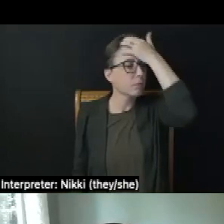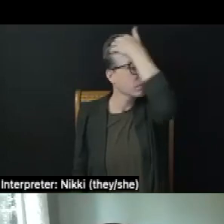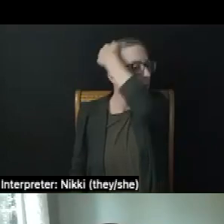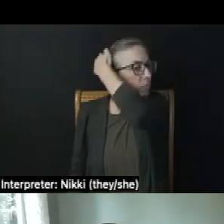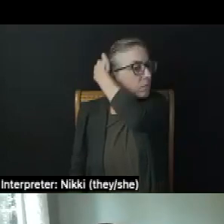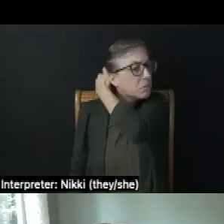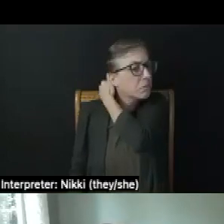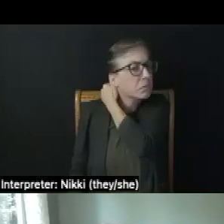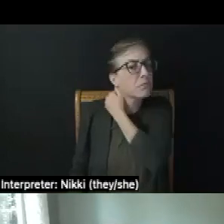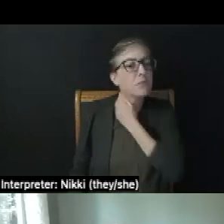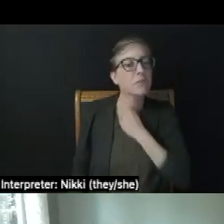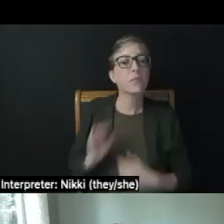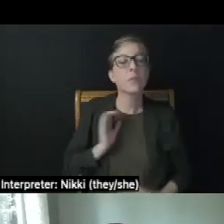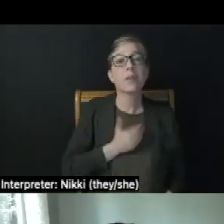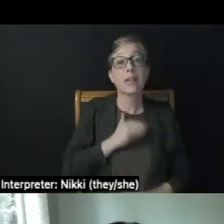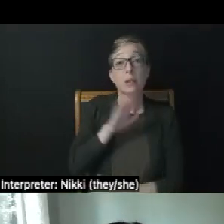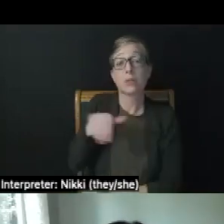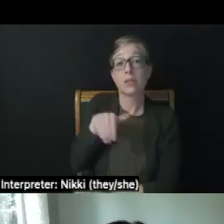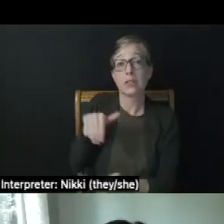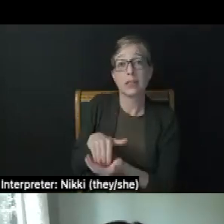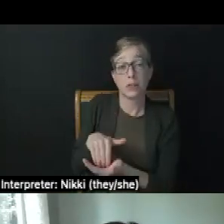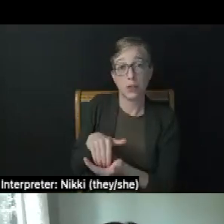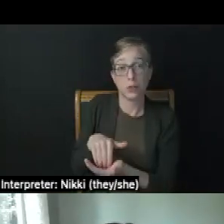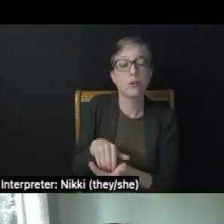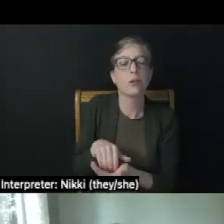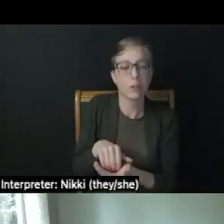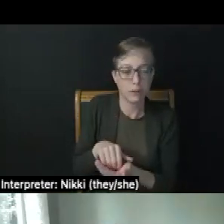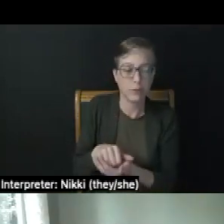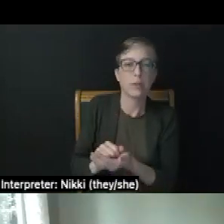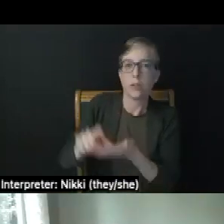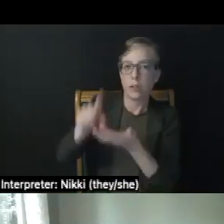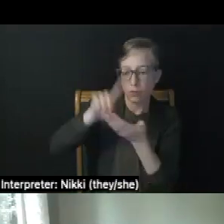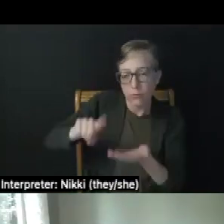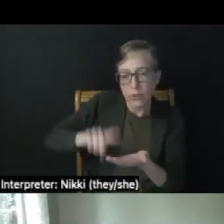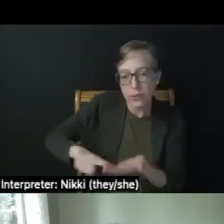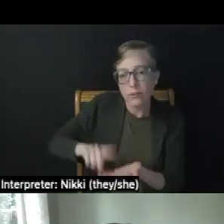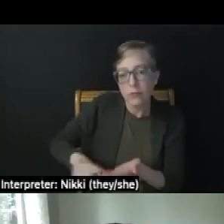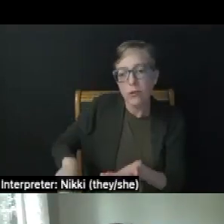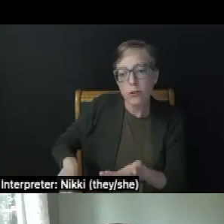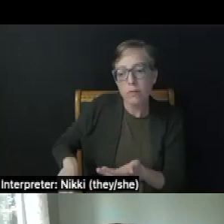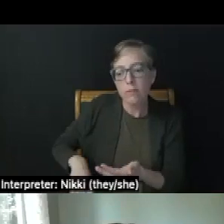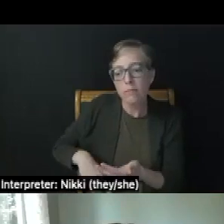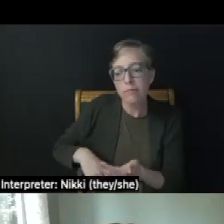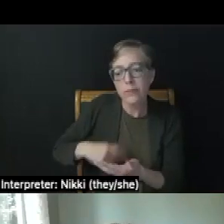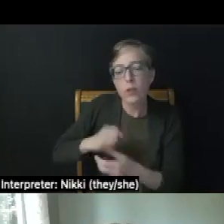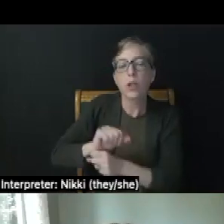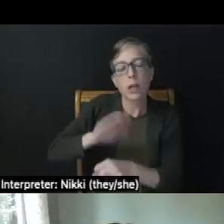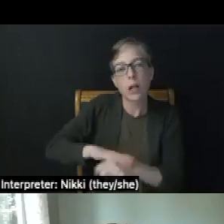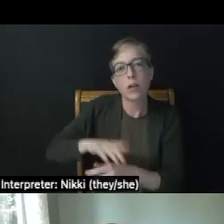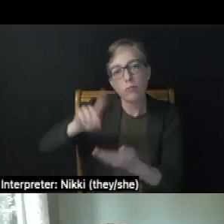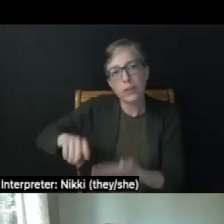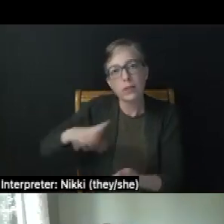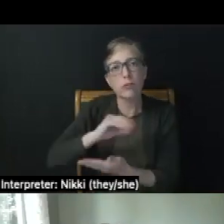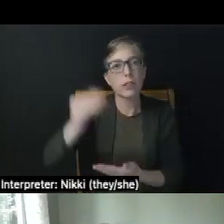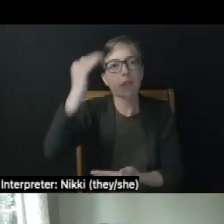research and knowledge translation activities to address the gaps in our knowledge